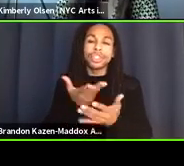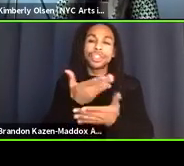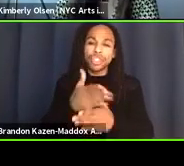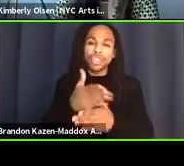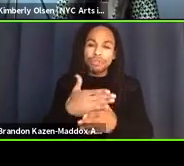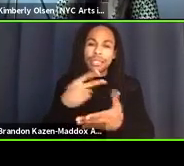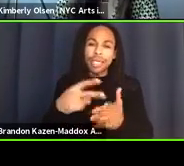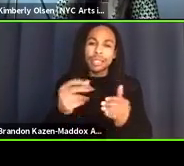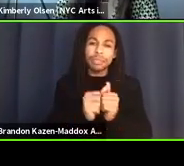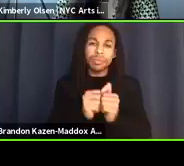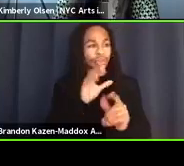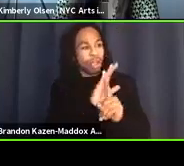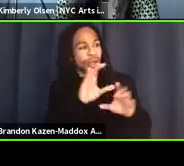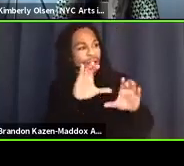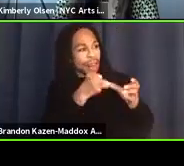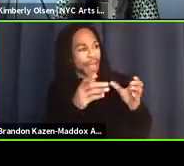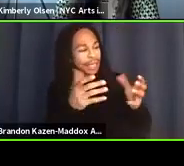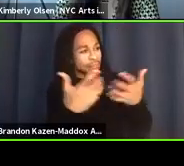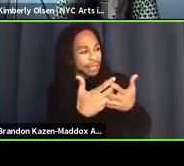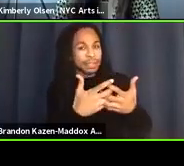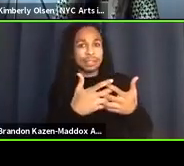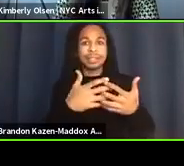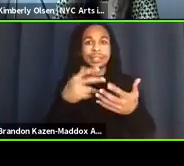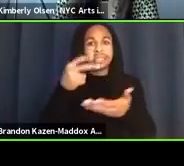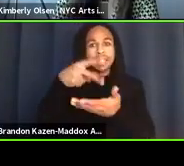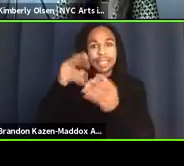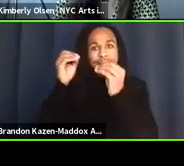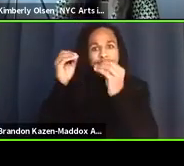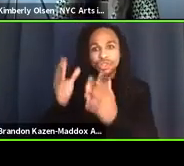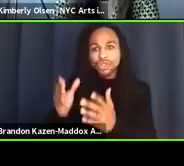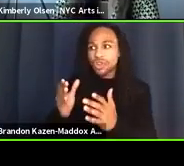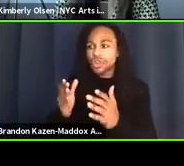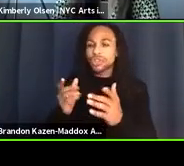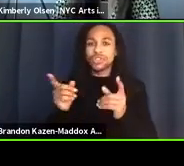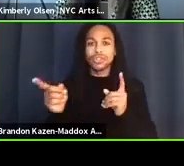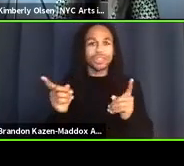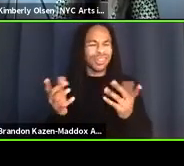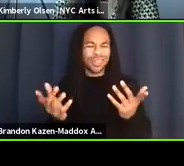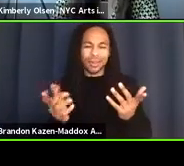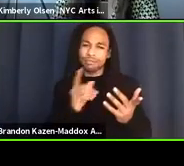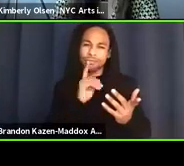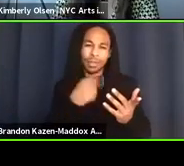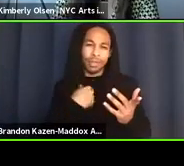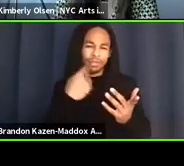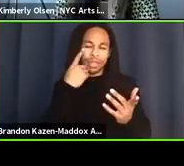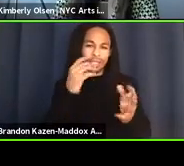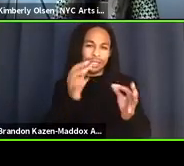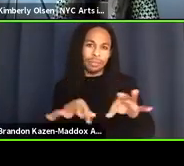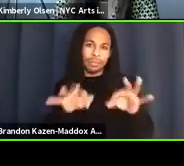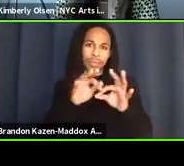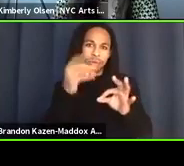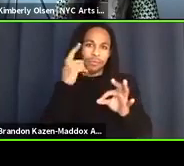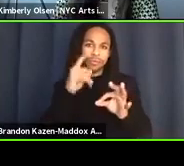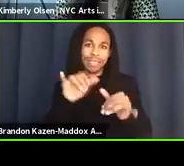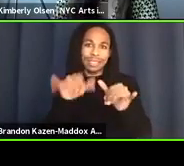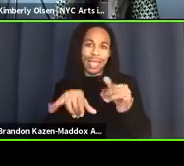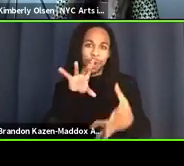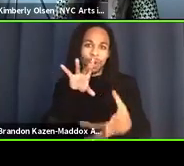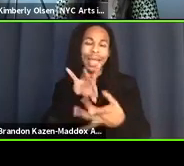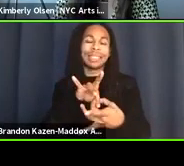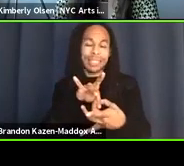or bedrooms, these tiny pieces of dance. It just really makes me understand